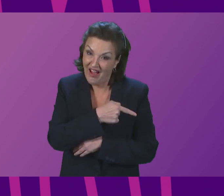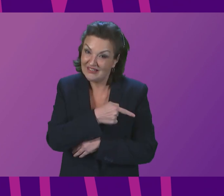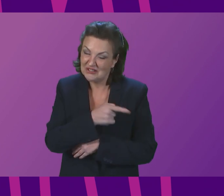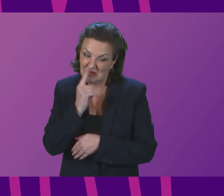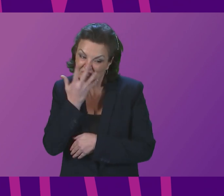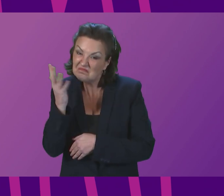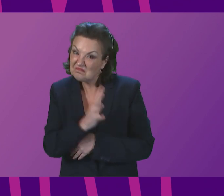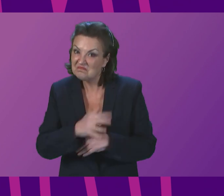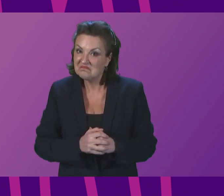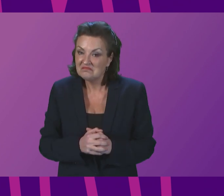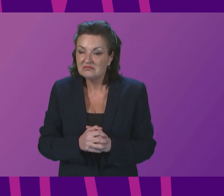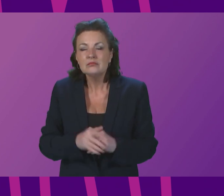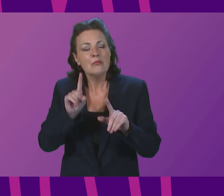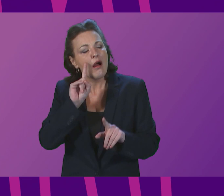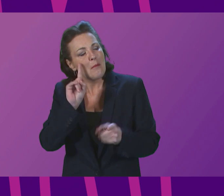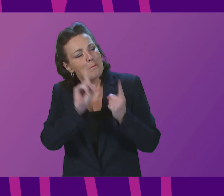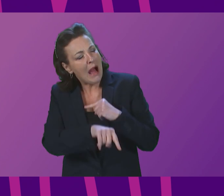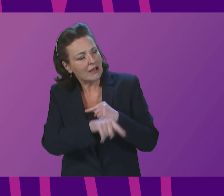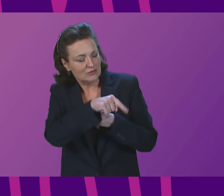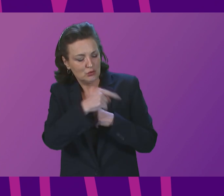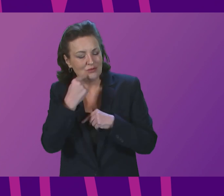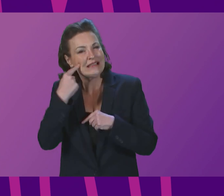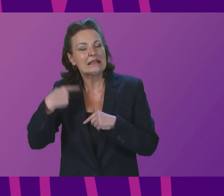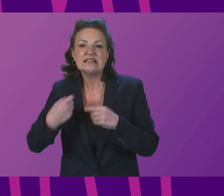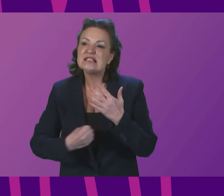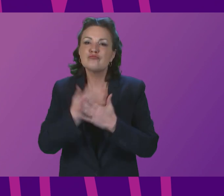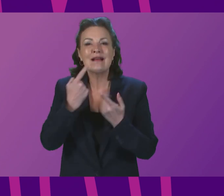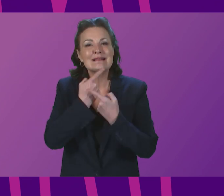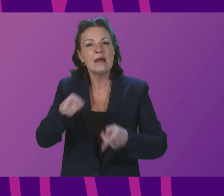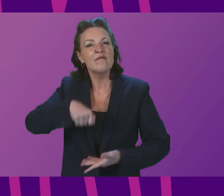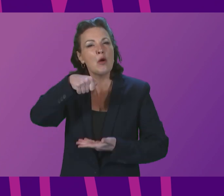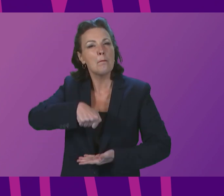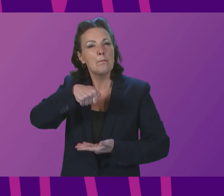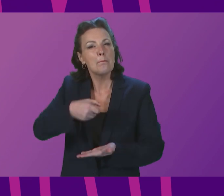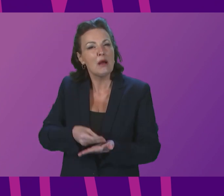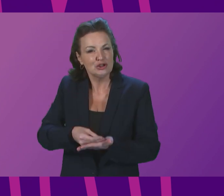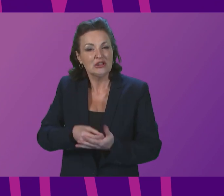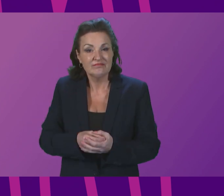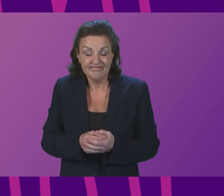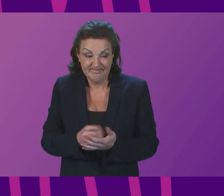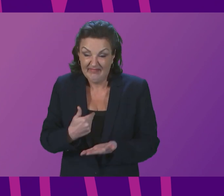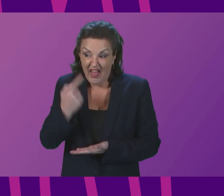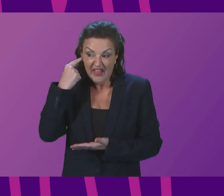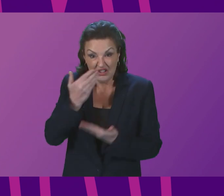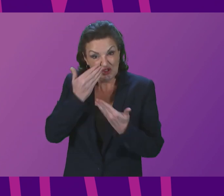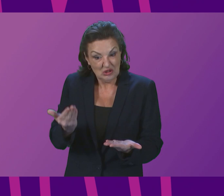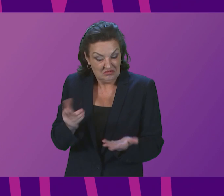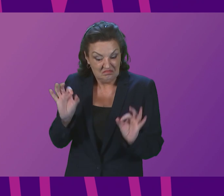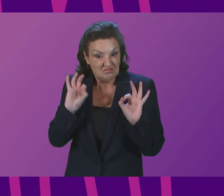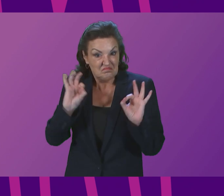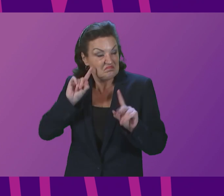Yesterday’s spring statement showed a callous disregard for the misery that people are already